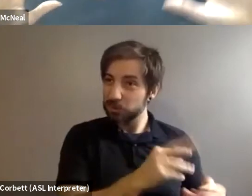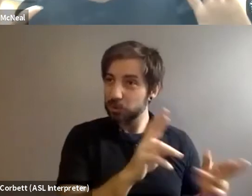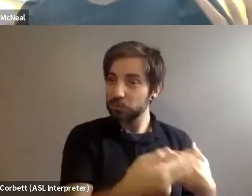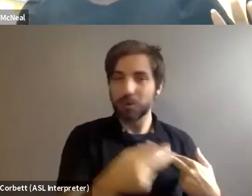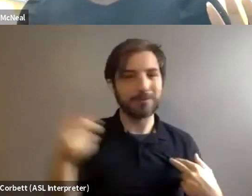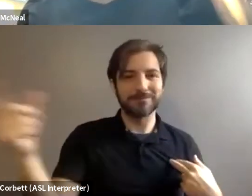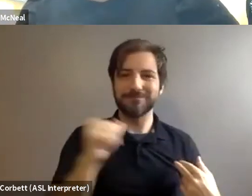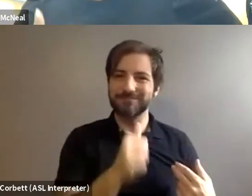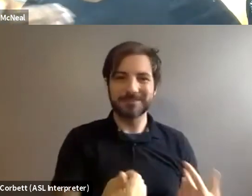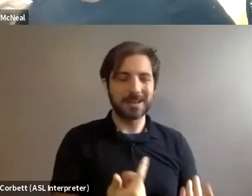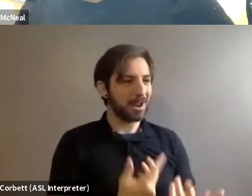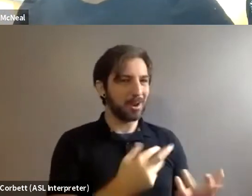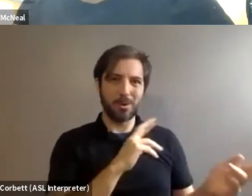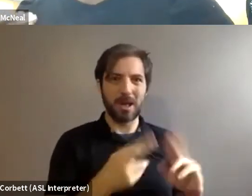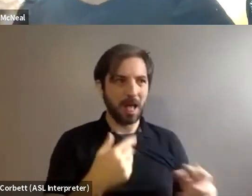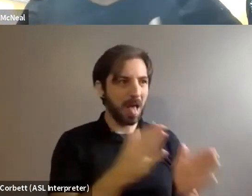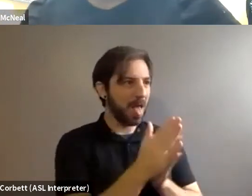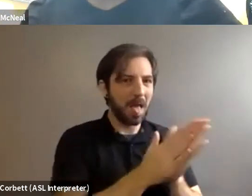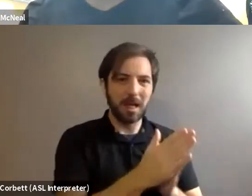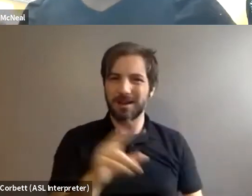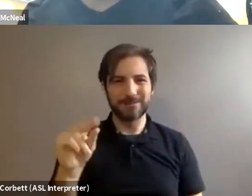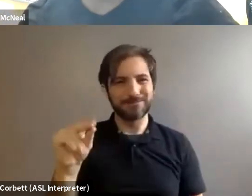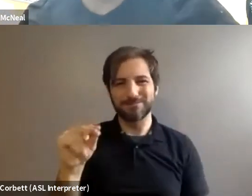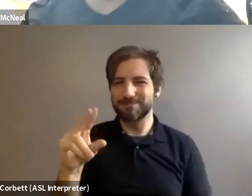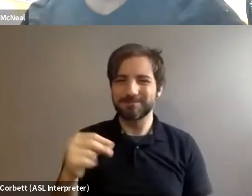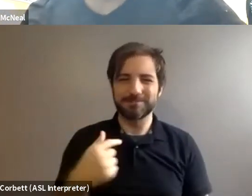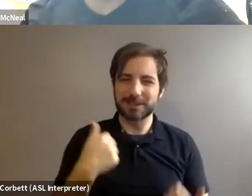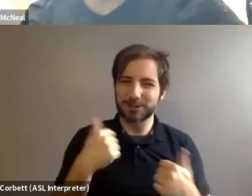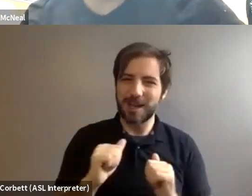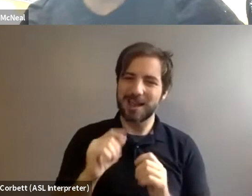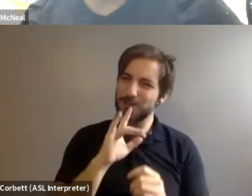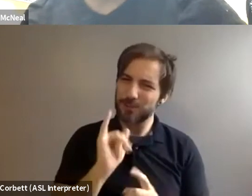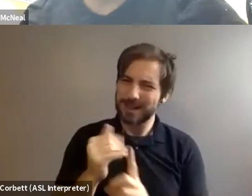really really great but as i'm trying to make the case it just kind of um fell on deaf ears